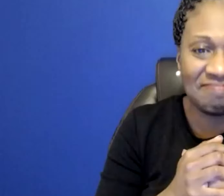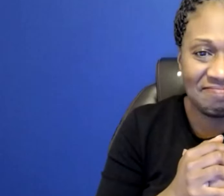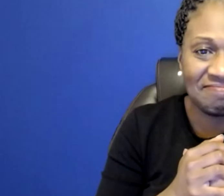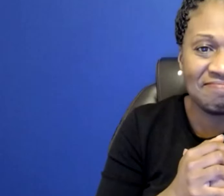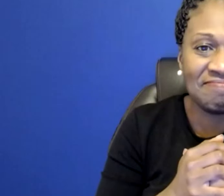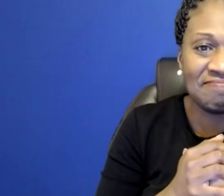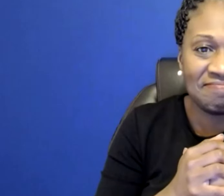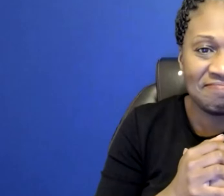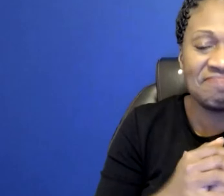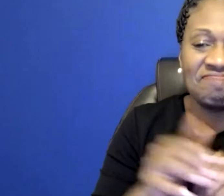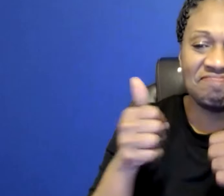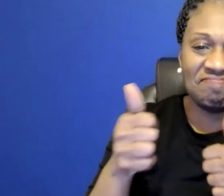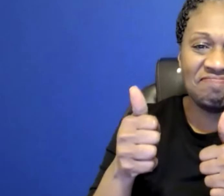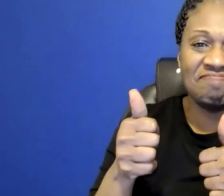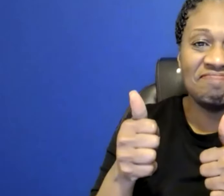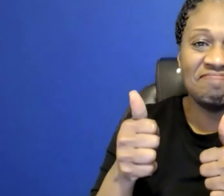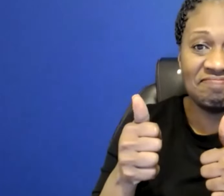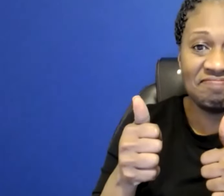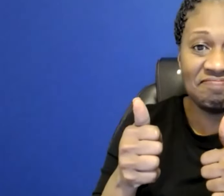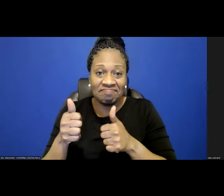Awesome. Can you introduce yourself, Cristina?